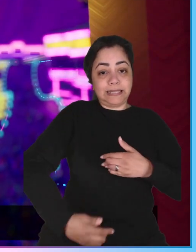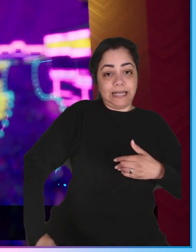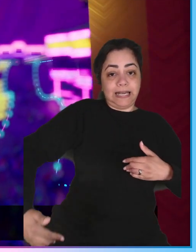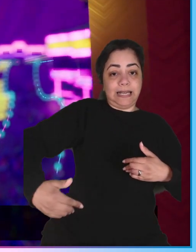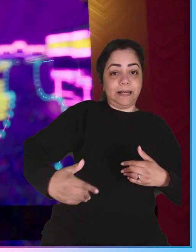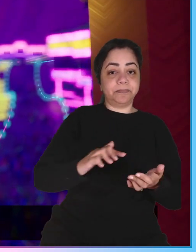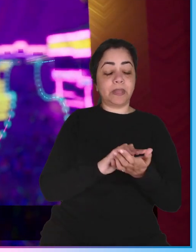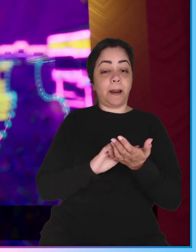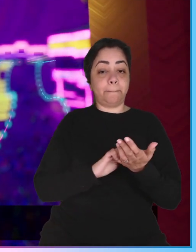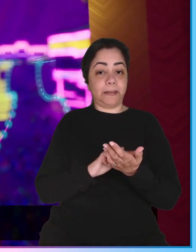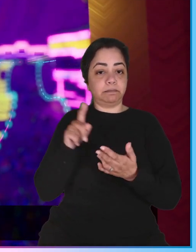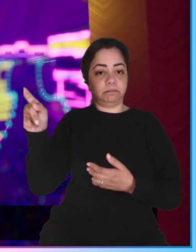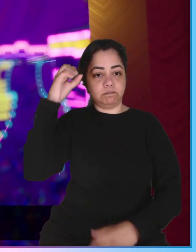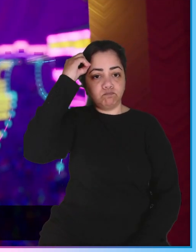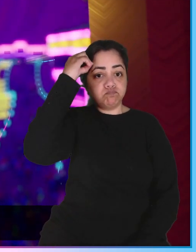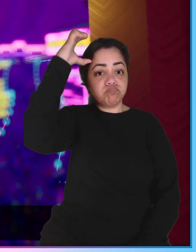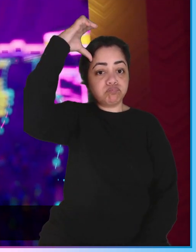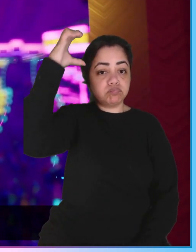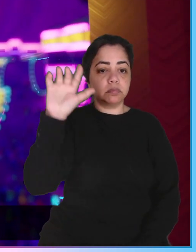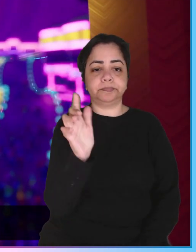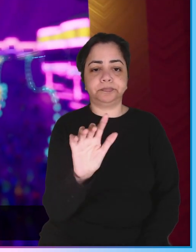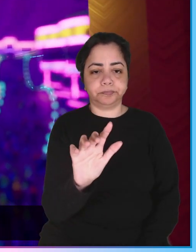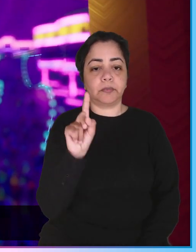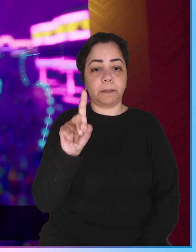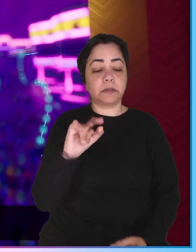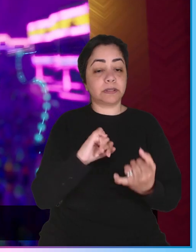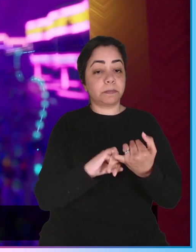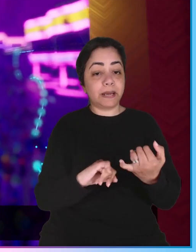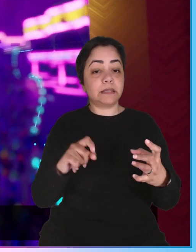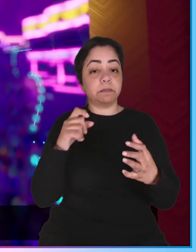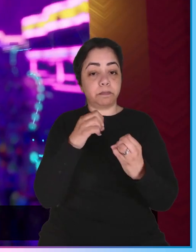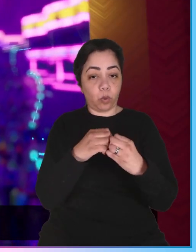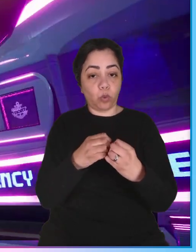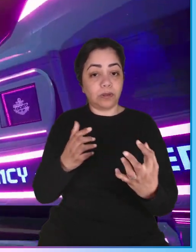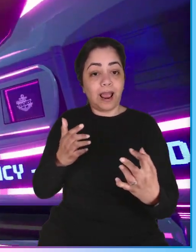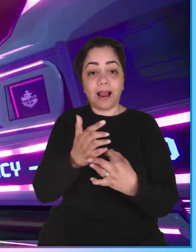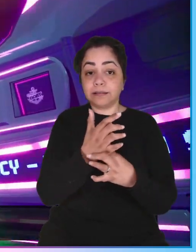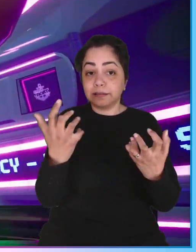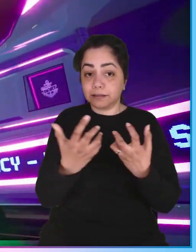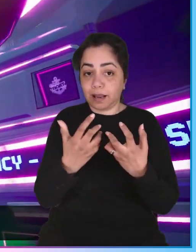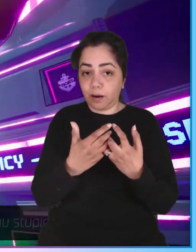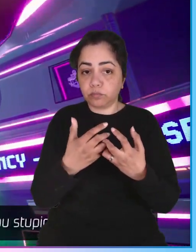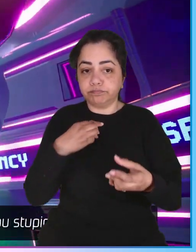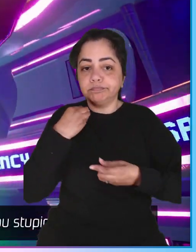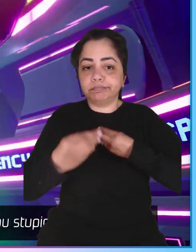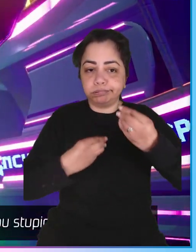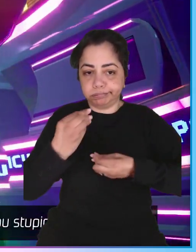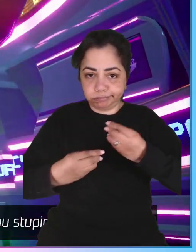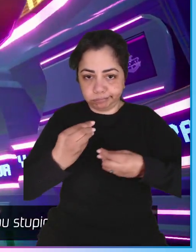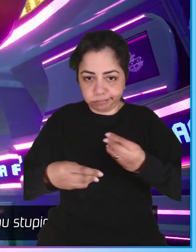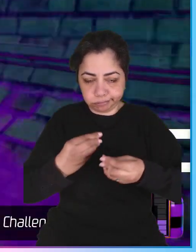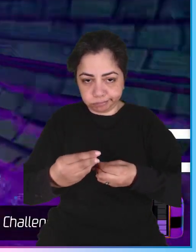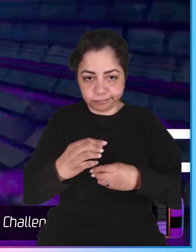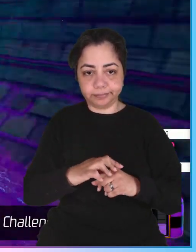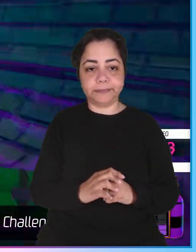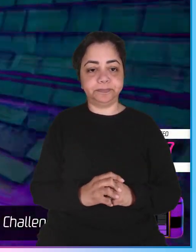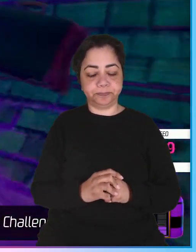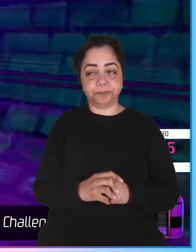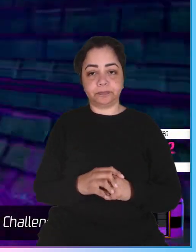but I can break down how I approached making SpaceBoat as accessible as possible. As a result I made sure that the game could be played comfortably with a controller